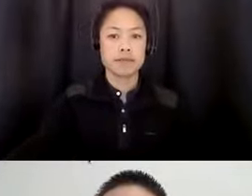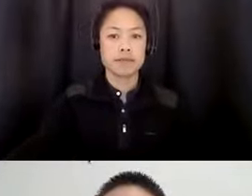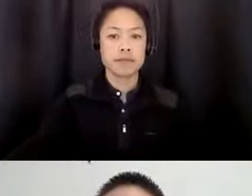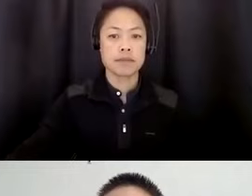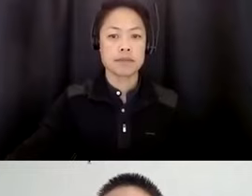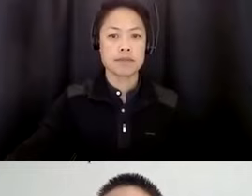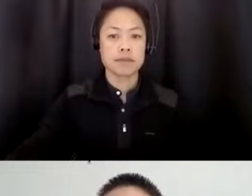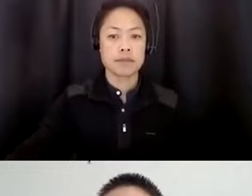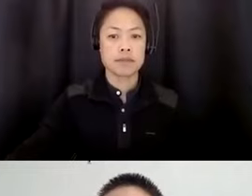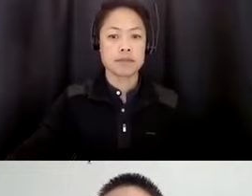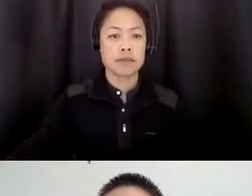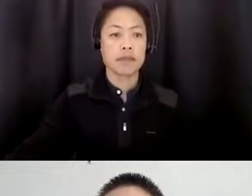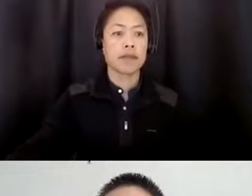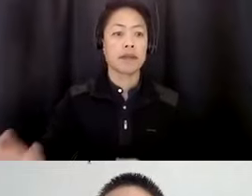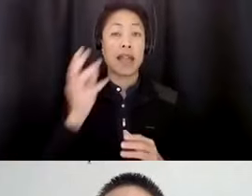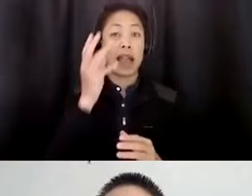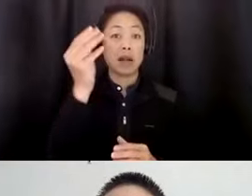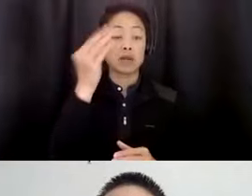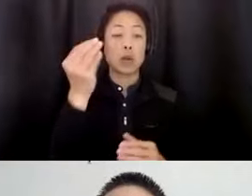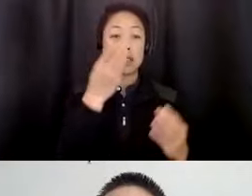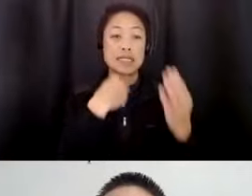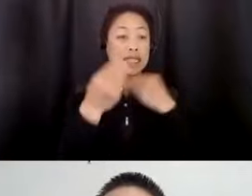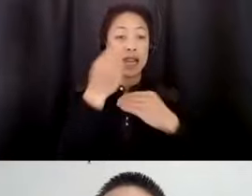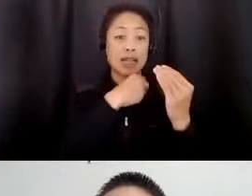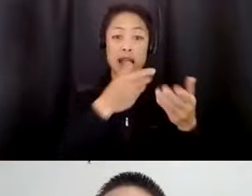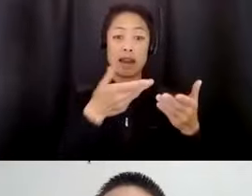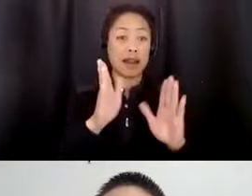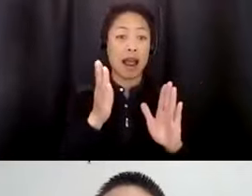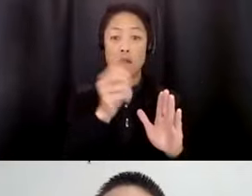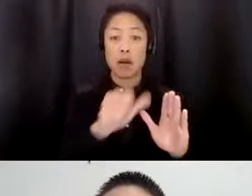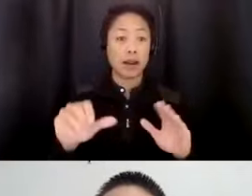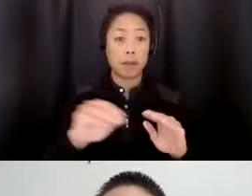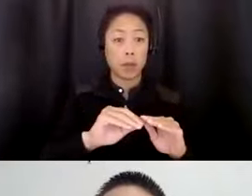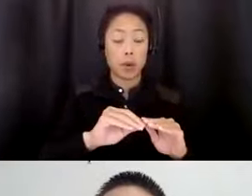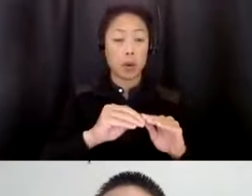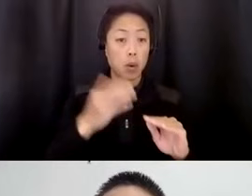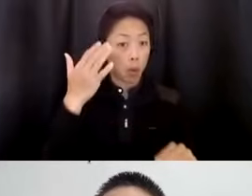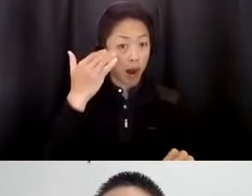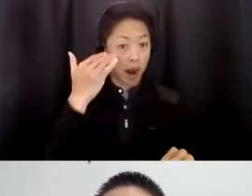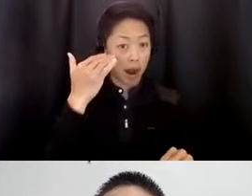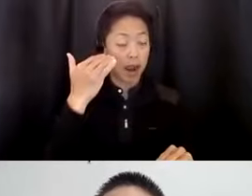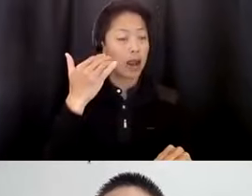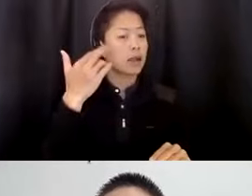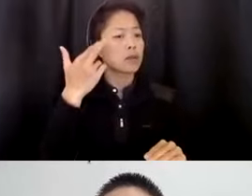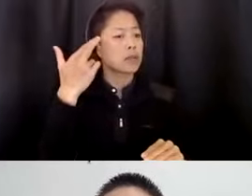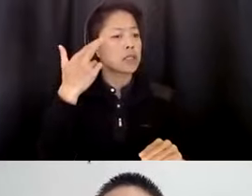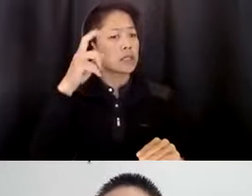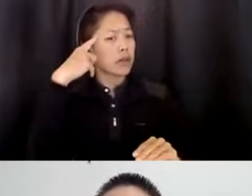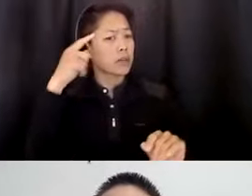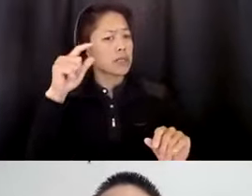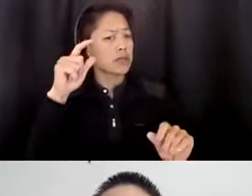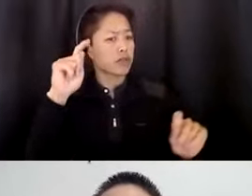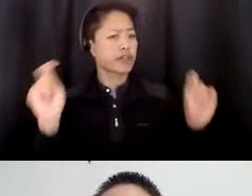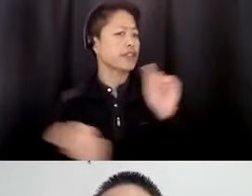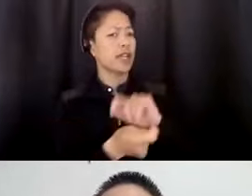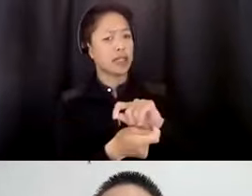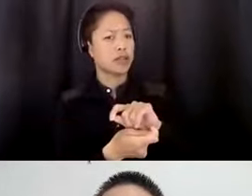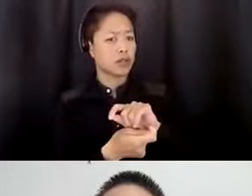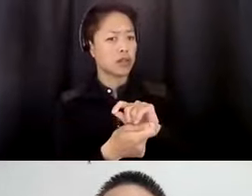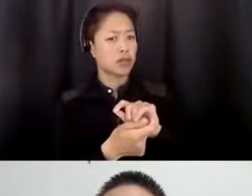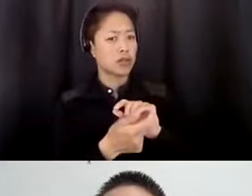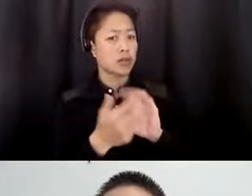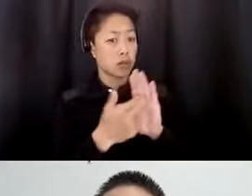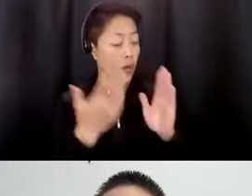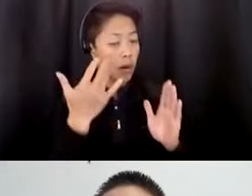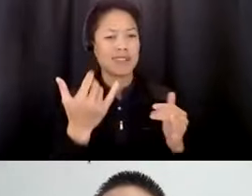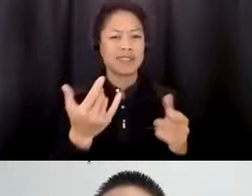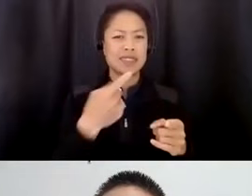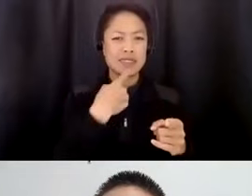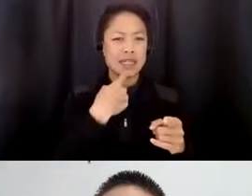The reasoning behind why the government changed that as well–only for takeout delivery or drive thru–